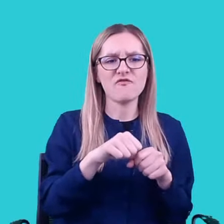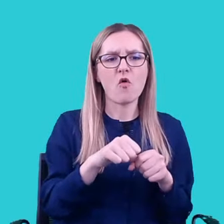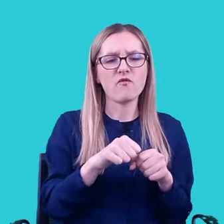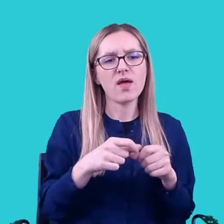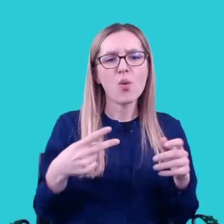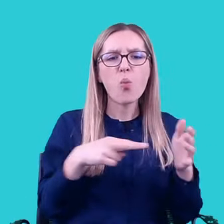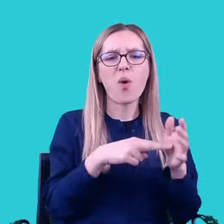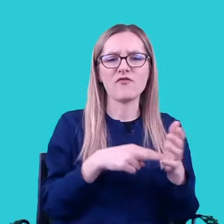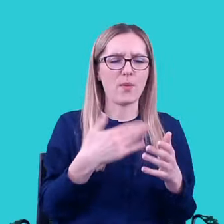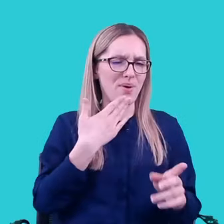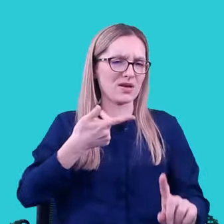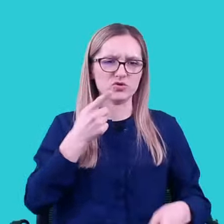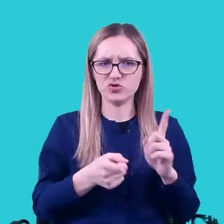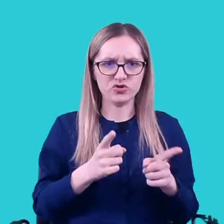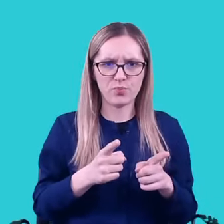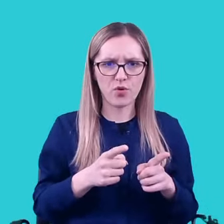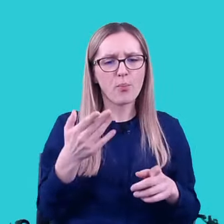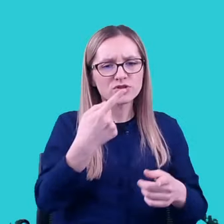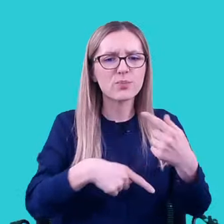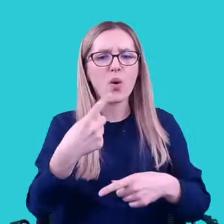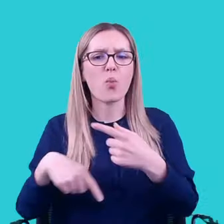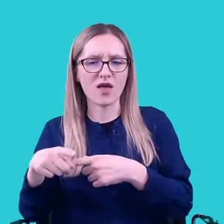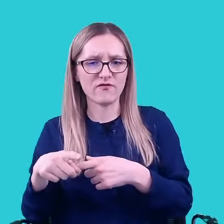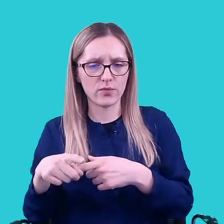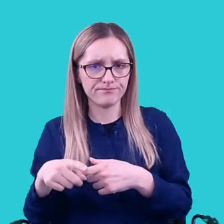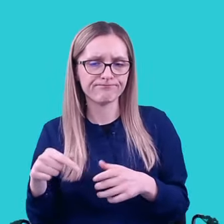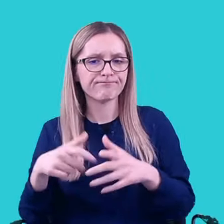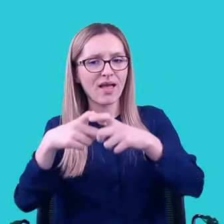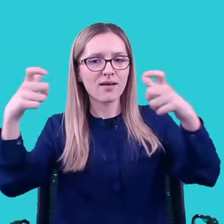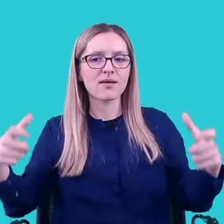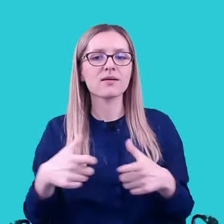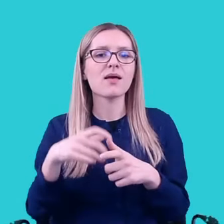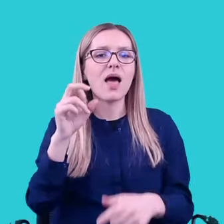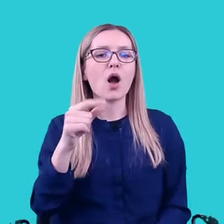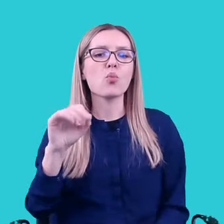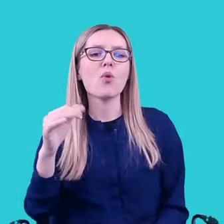Batteries charge relatively slowly, while supercapacitors charge relatively quickly.